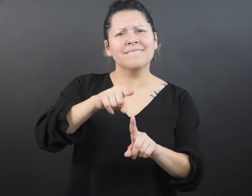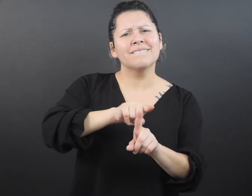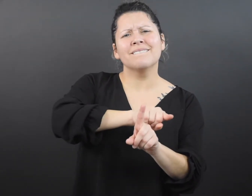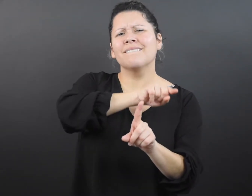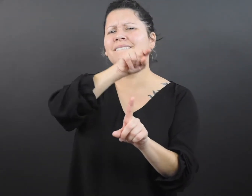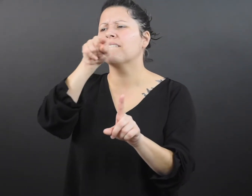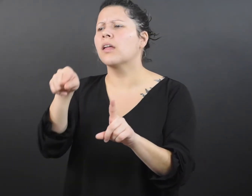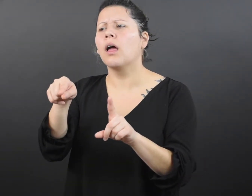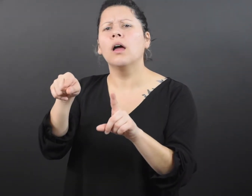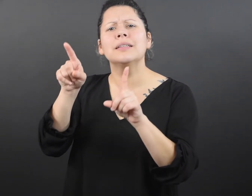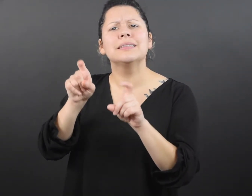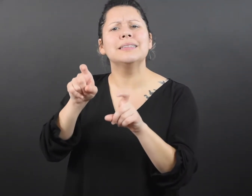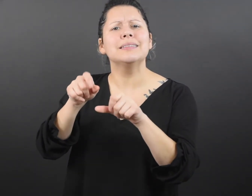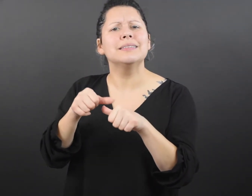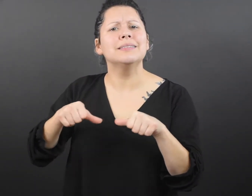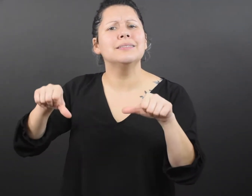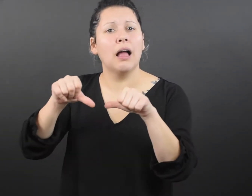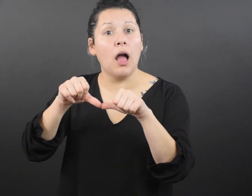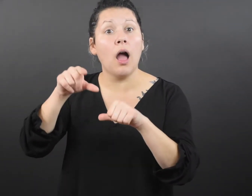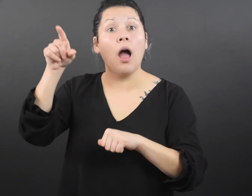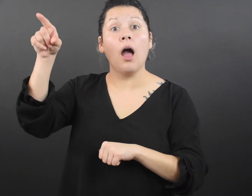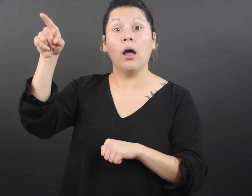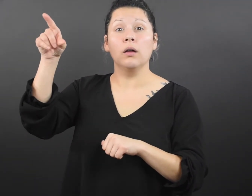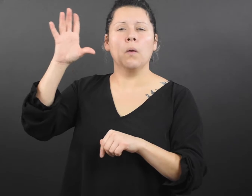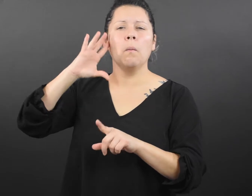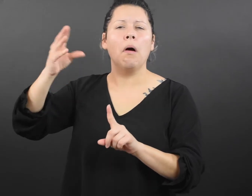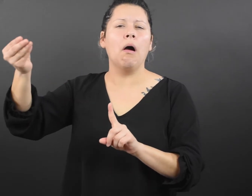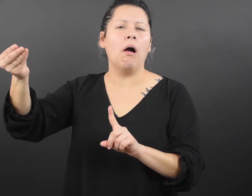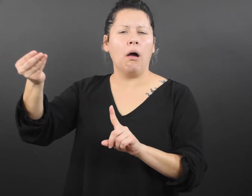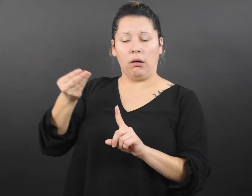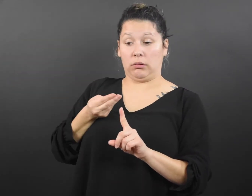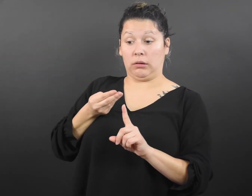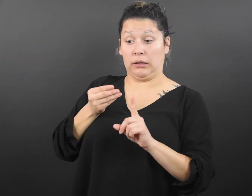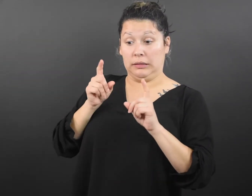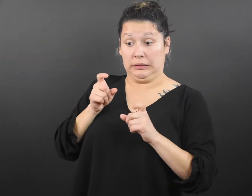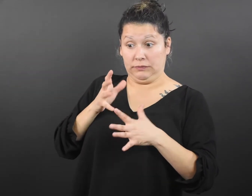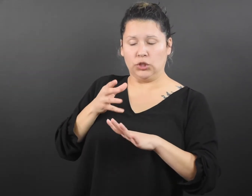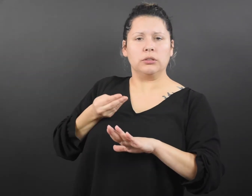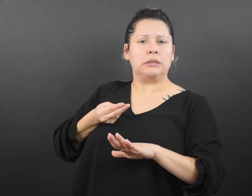If you are at a semi-permanent testing site, you will then hand your sample to a supervisor;